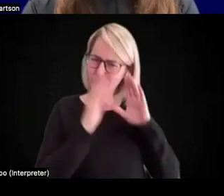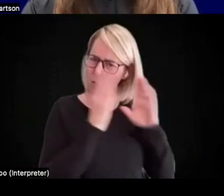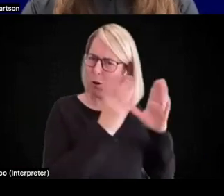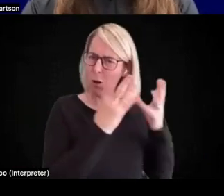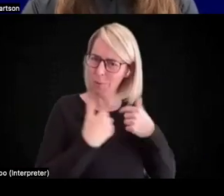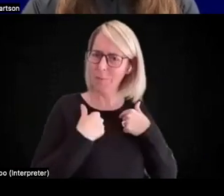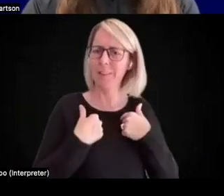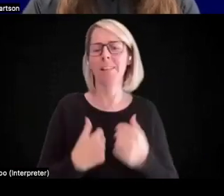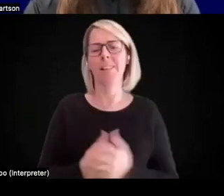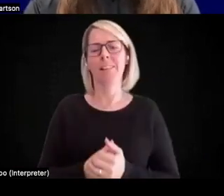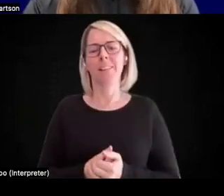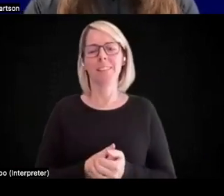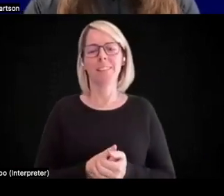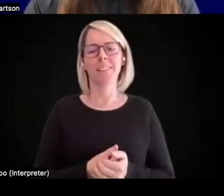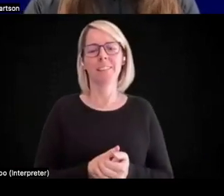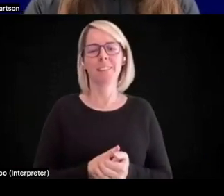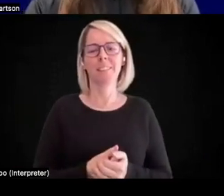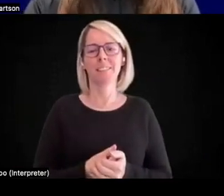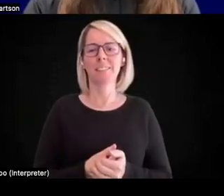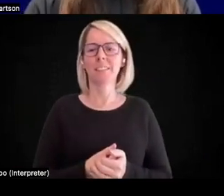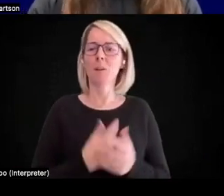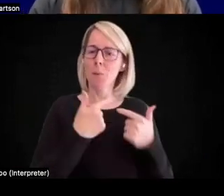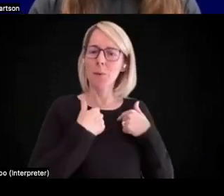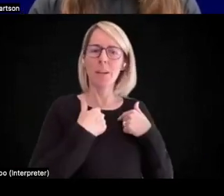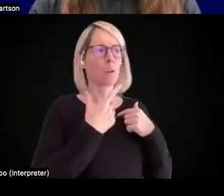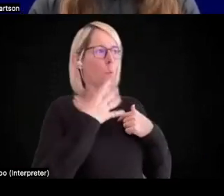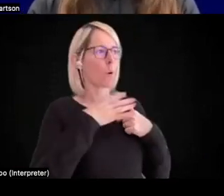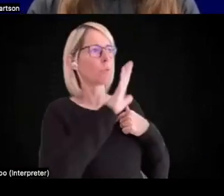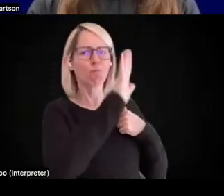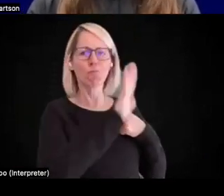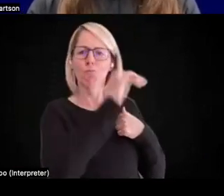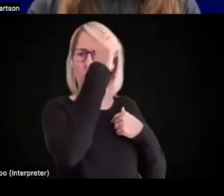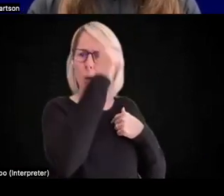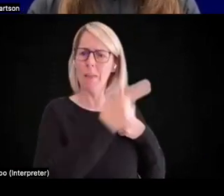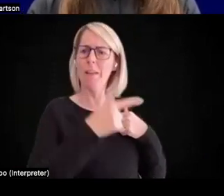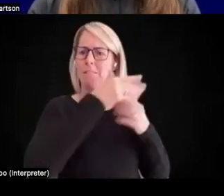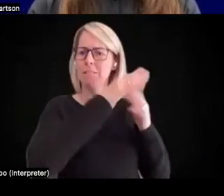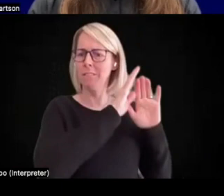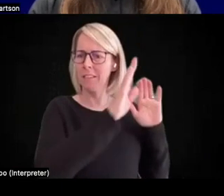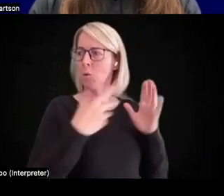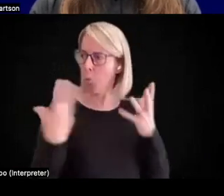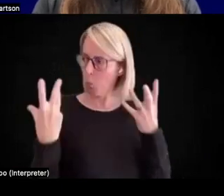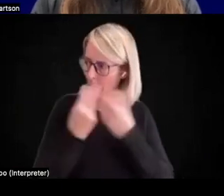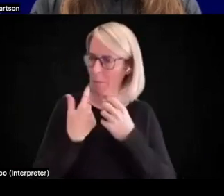We're feeling, exploring the fence. Keep paying attention", so there's some receiving but there's